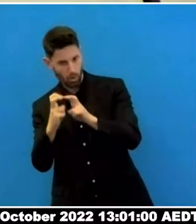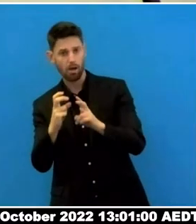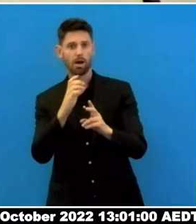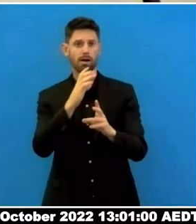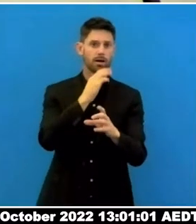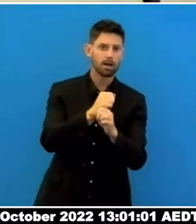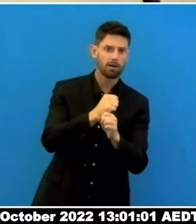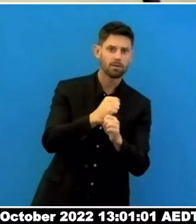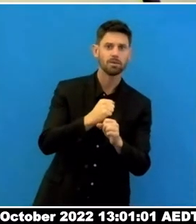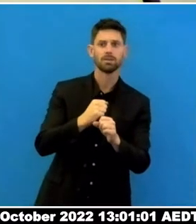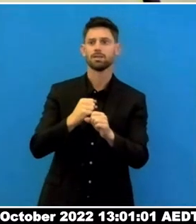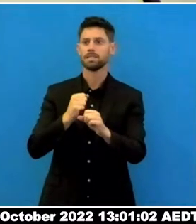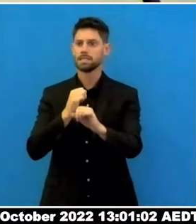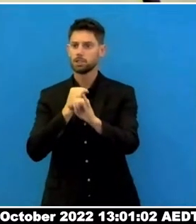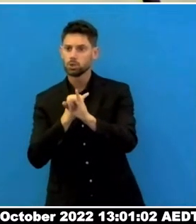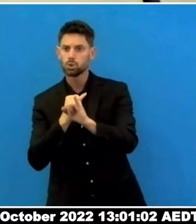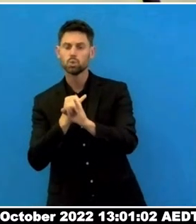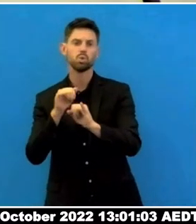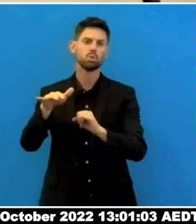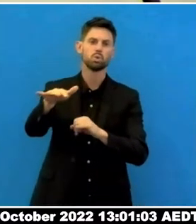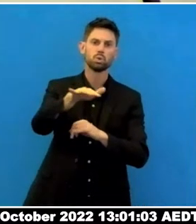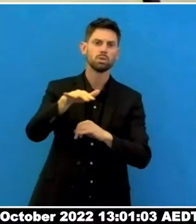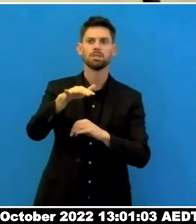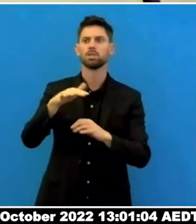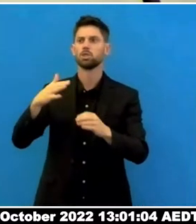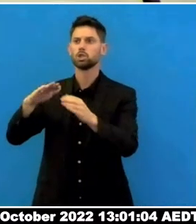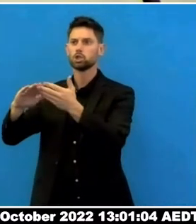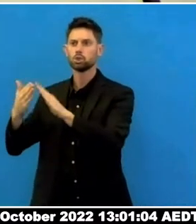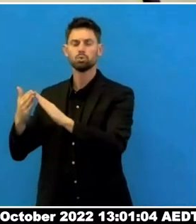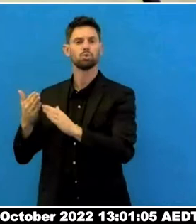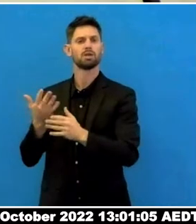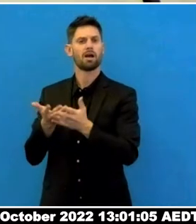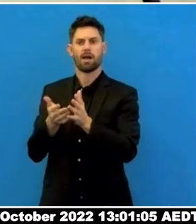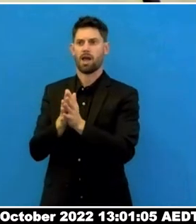and the community should do to prevent and better protect people with disability